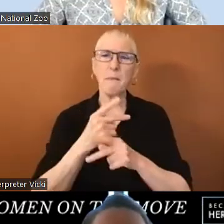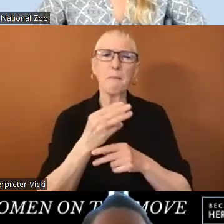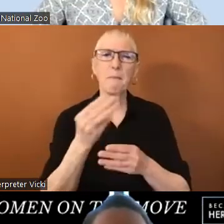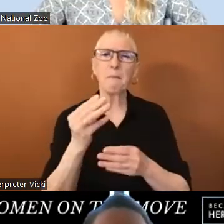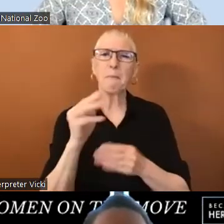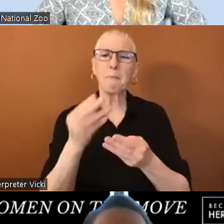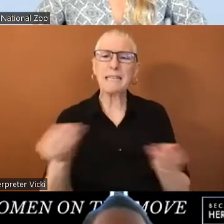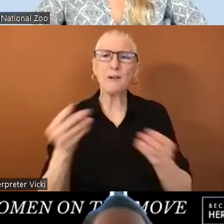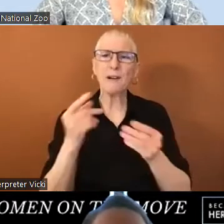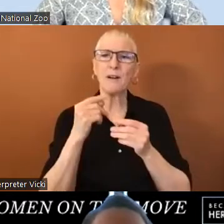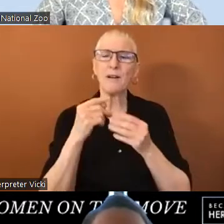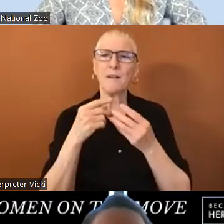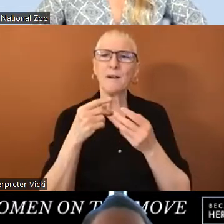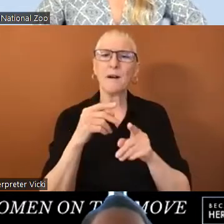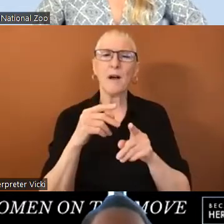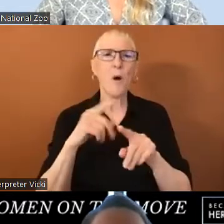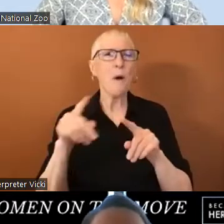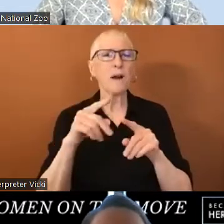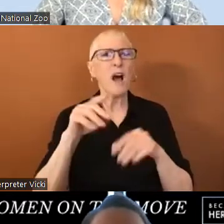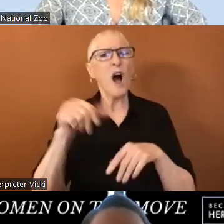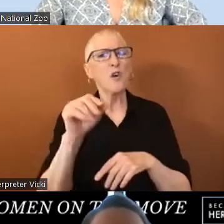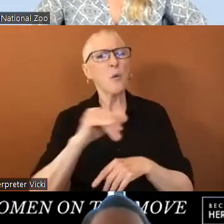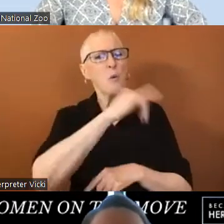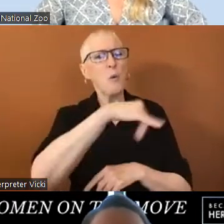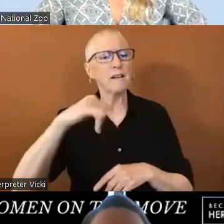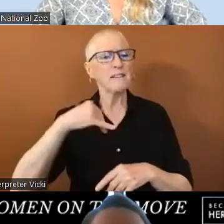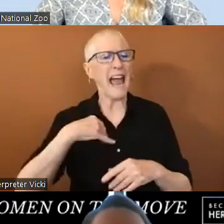what about whales with sharp pointy teeth? They don't filter feed their food, do they?